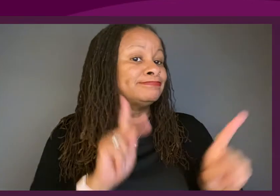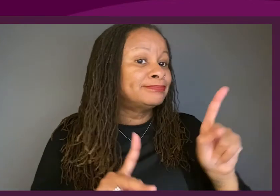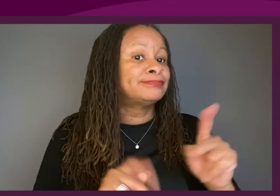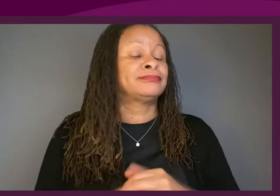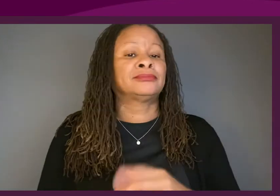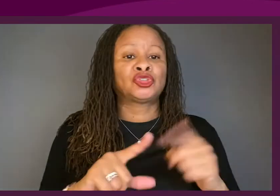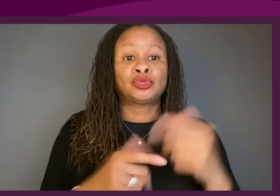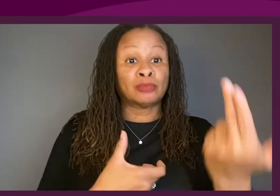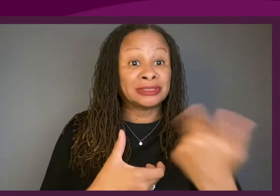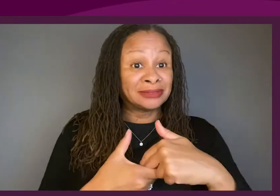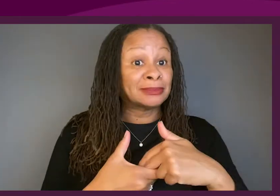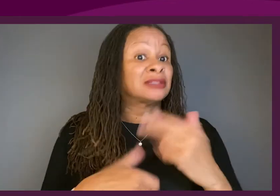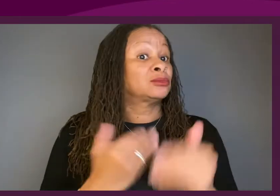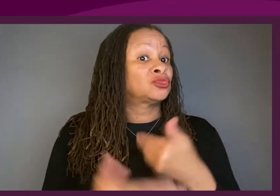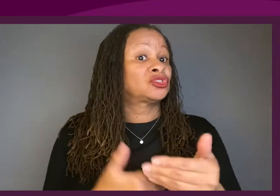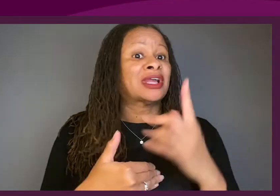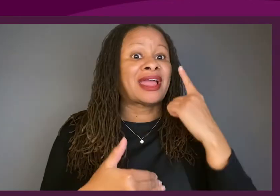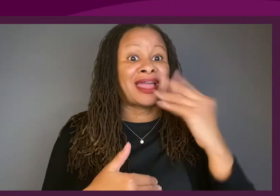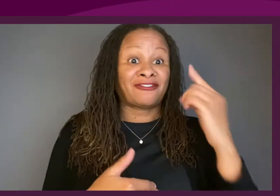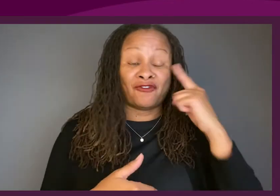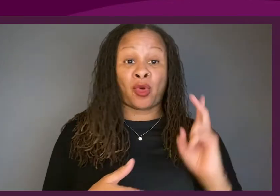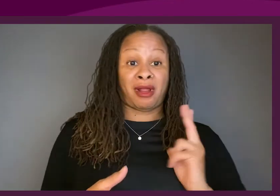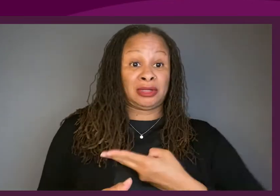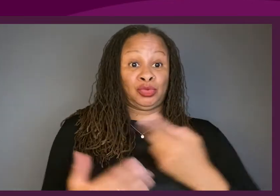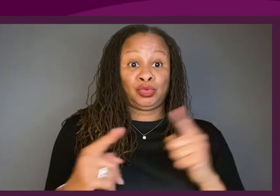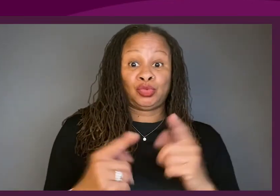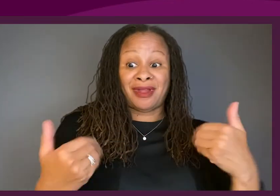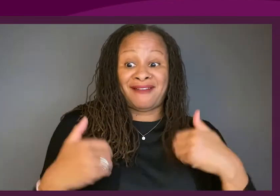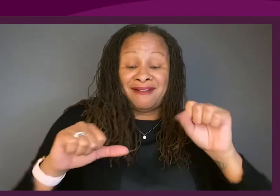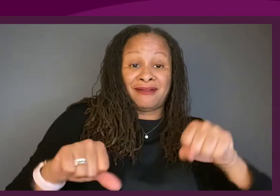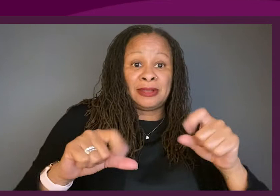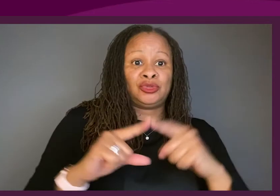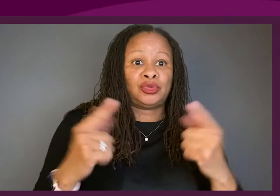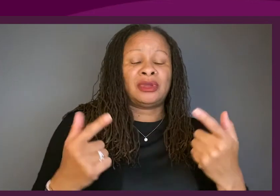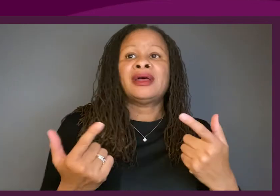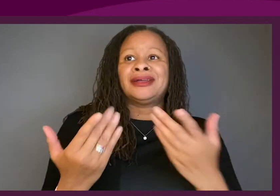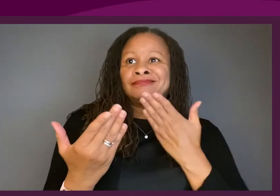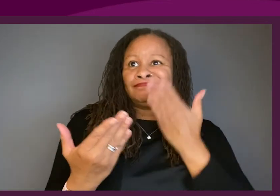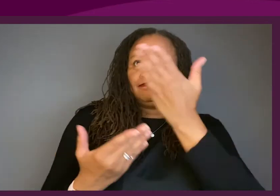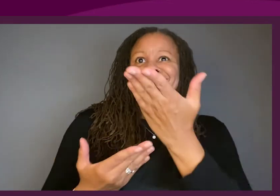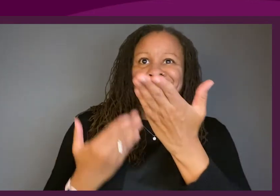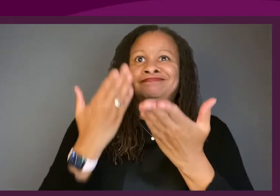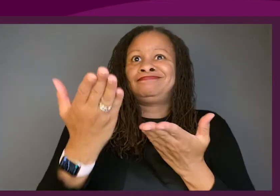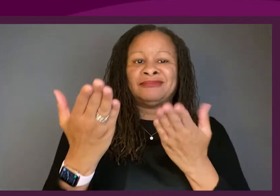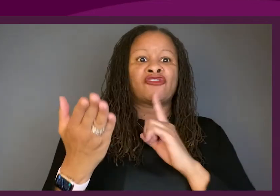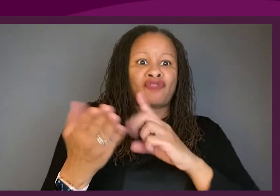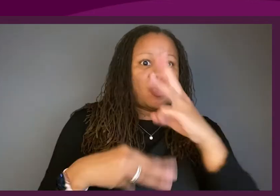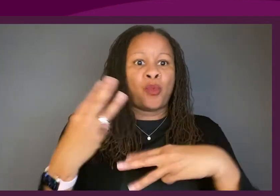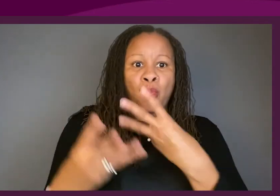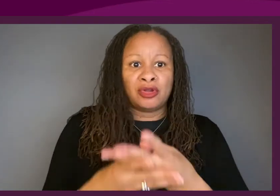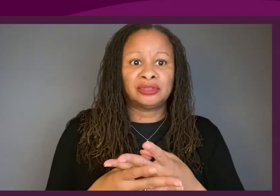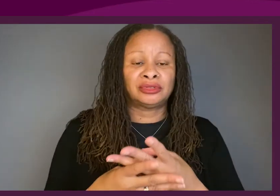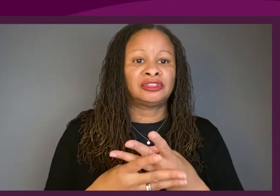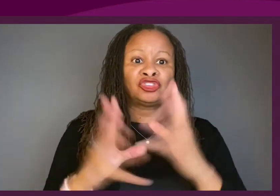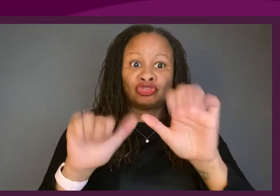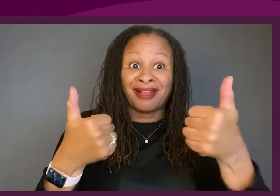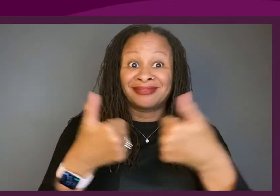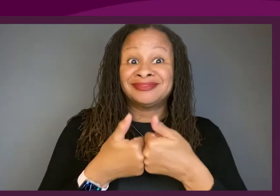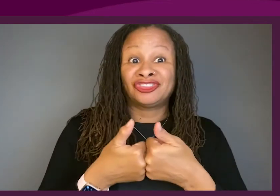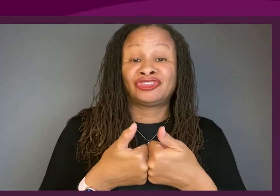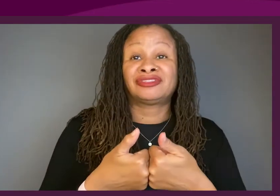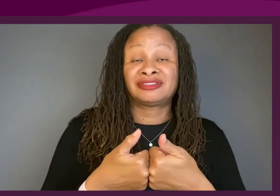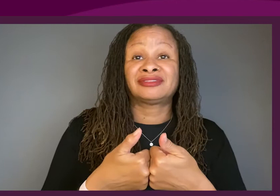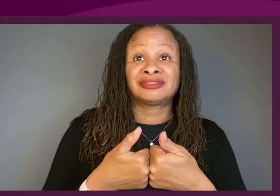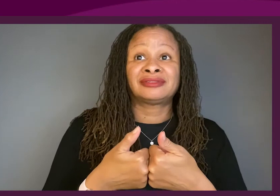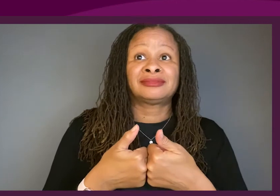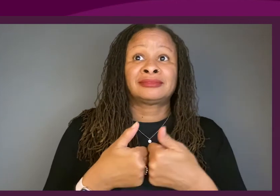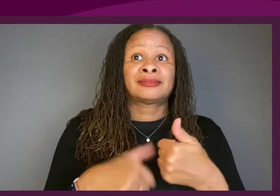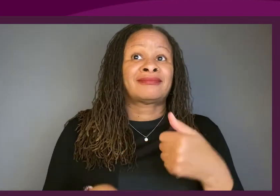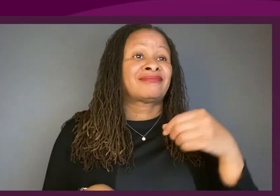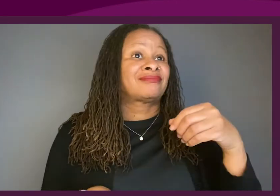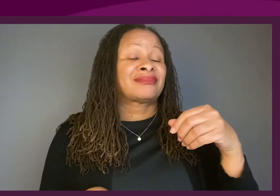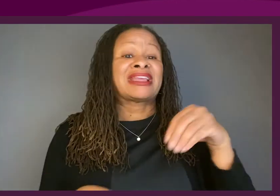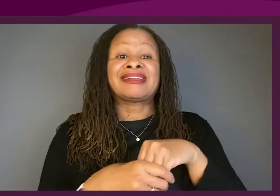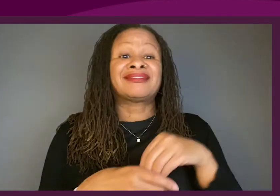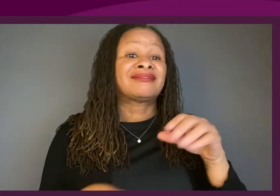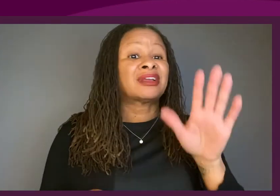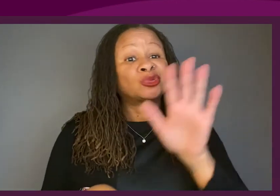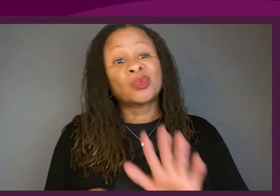to pose real world challenges in a sort of no-fault environment.